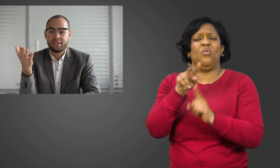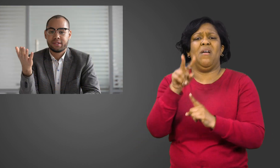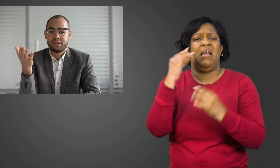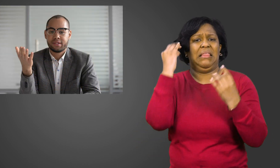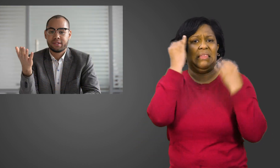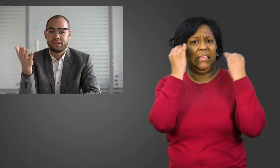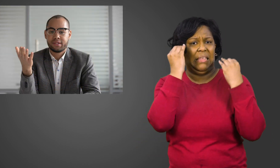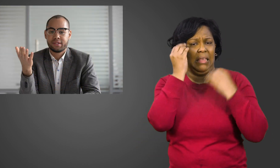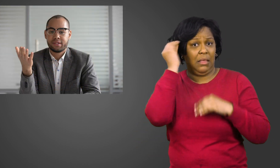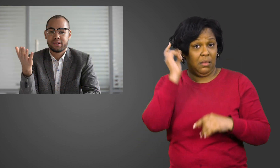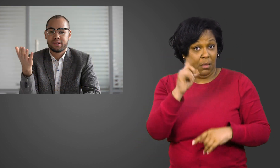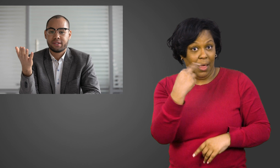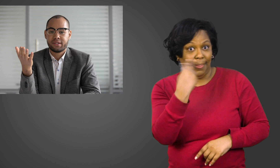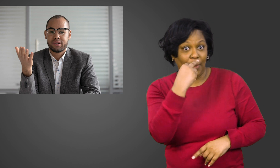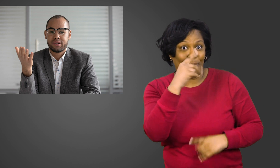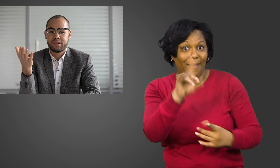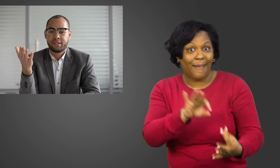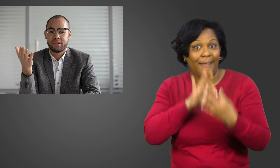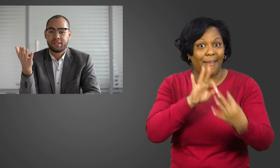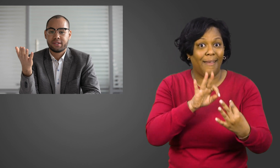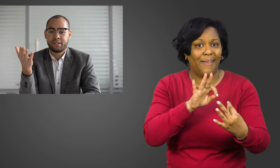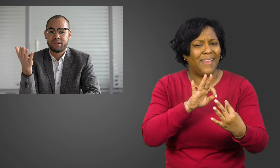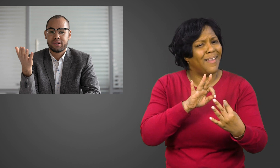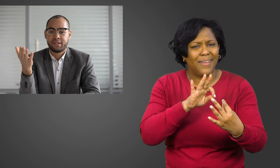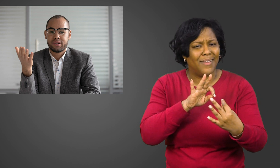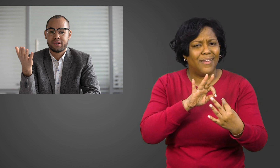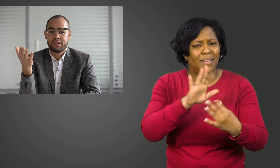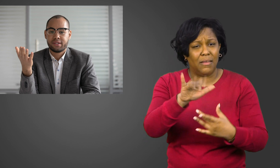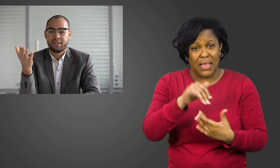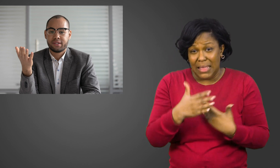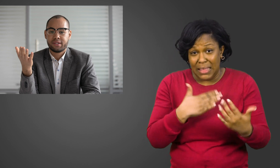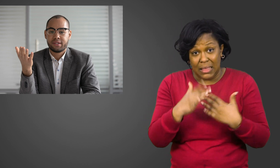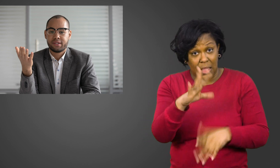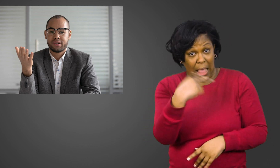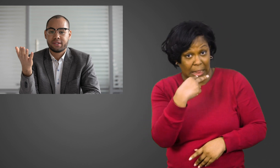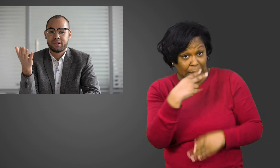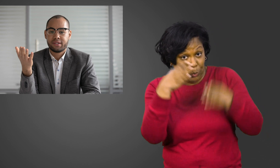Don't be fooled into thinking lipreading is perfect;